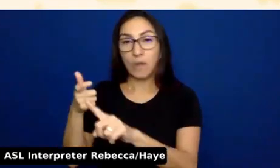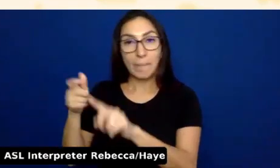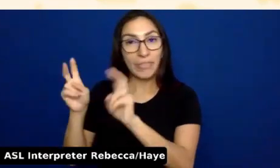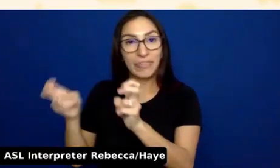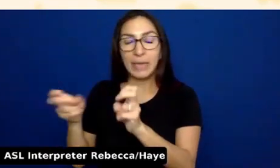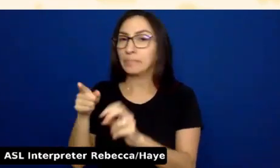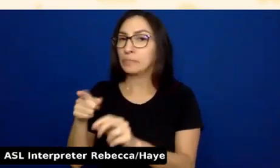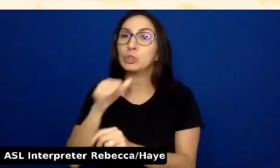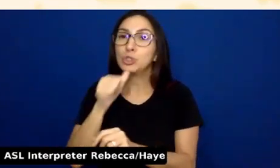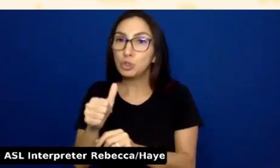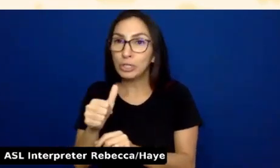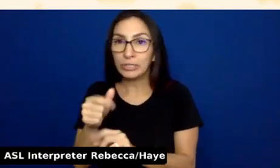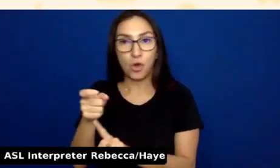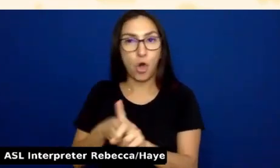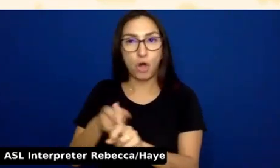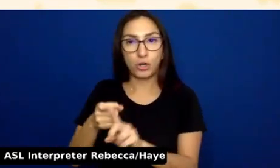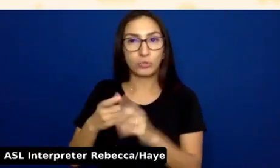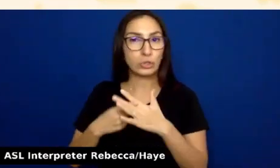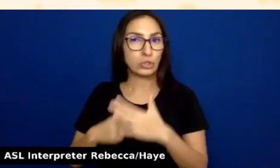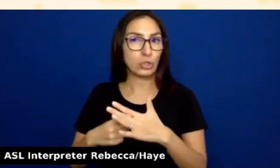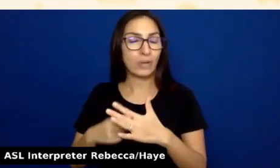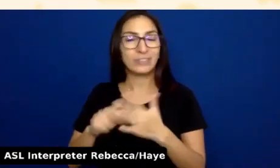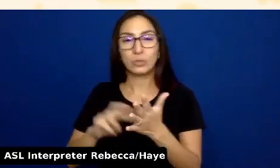Basically, this is if your theme includes something special like a slider.